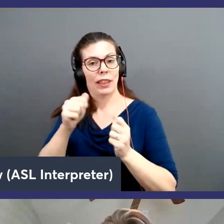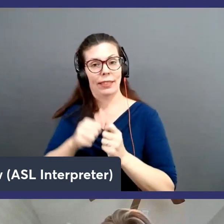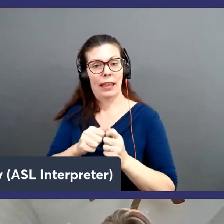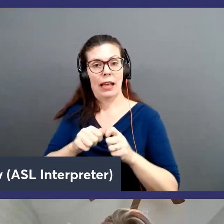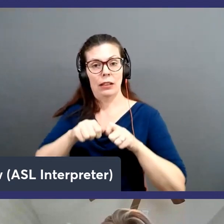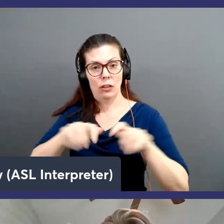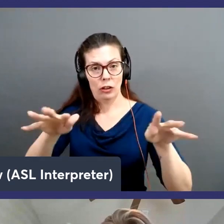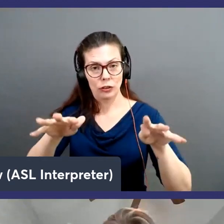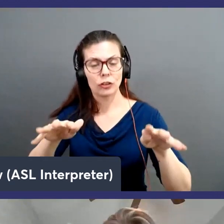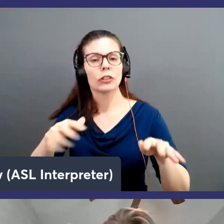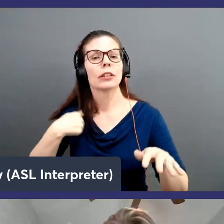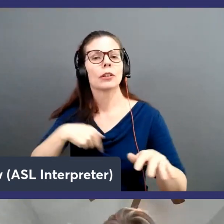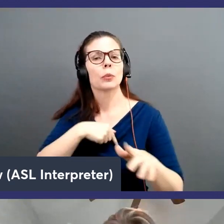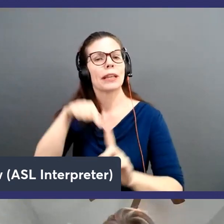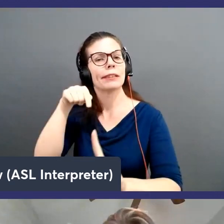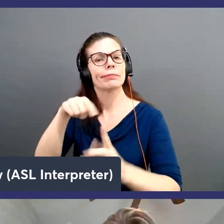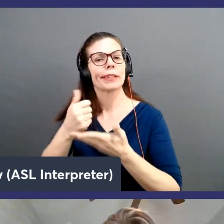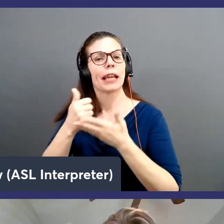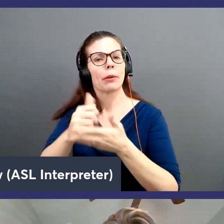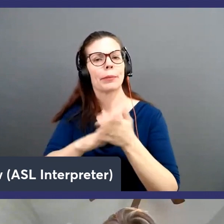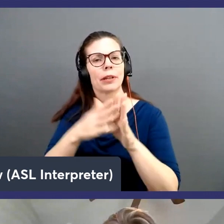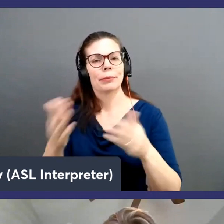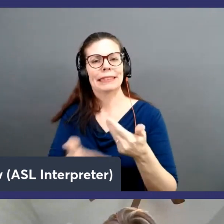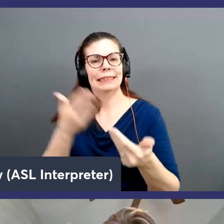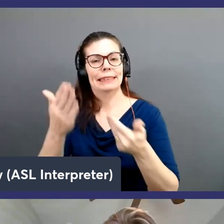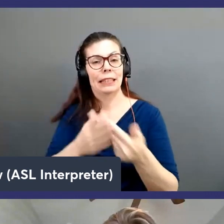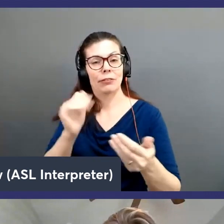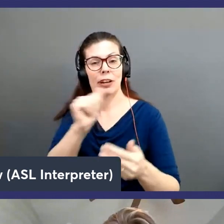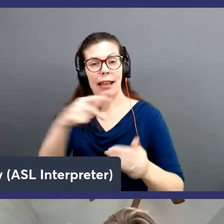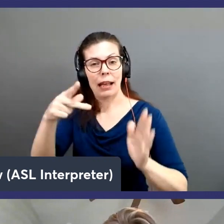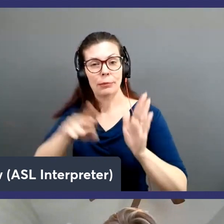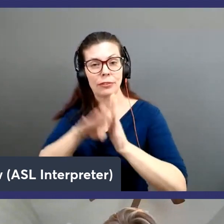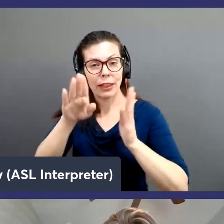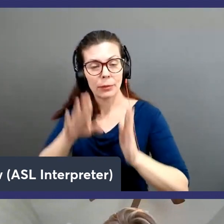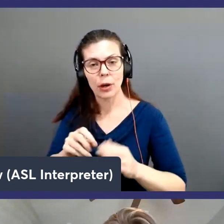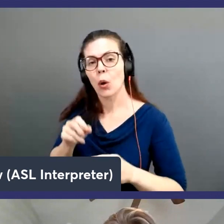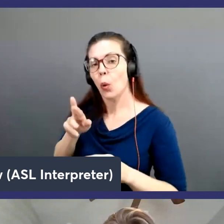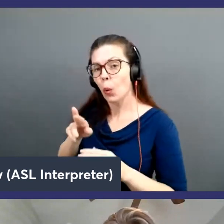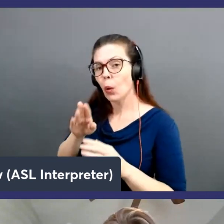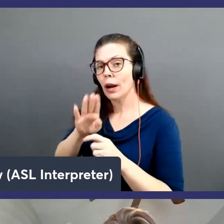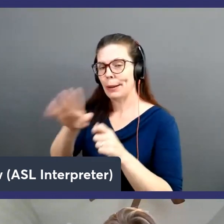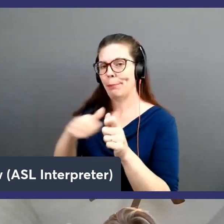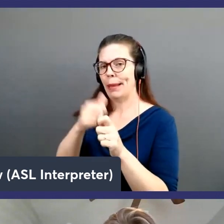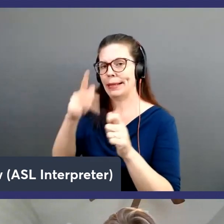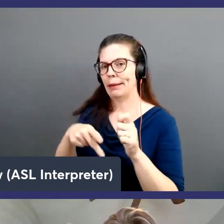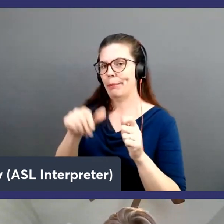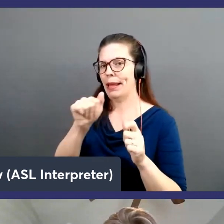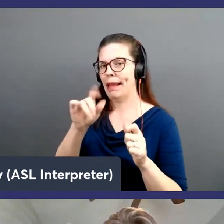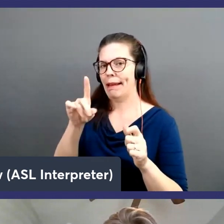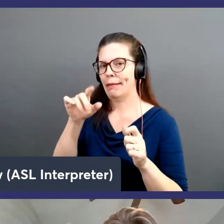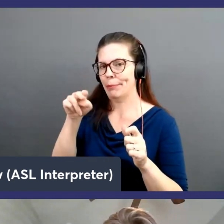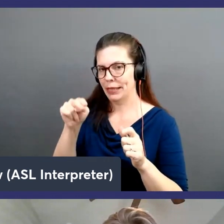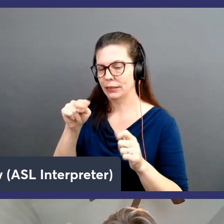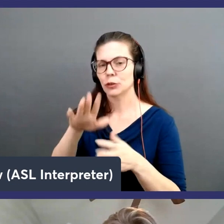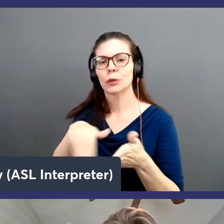we are making it easy for an application developer or a backup administrator to centrally automate backup